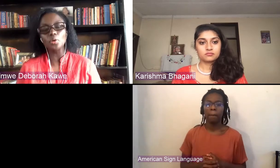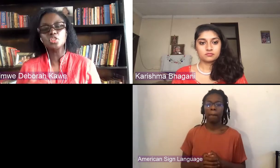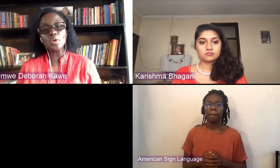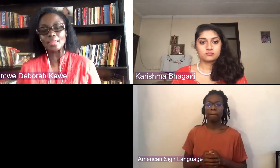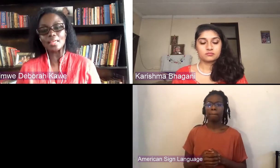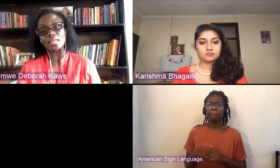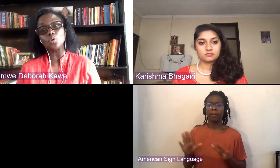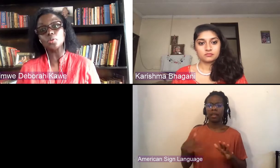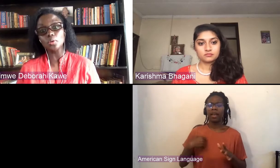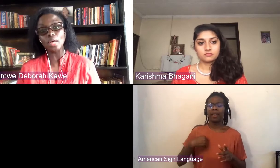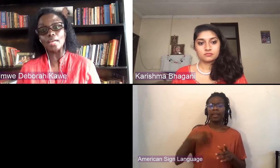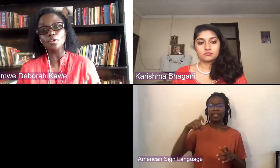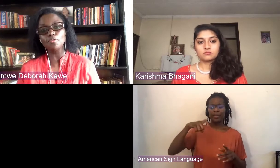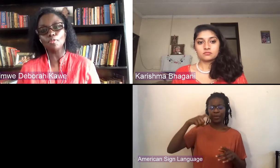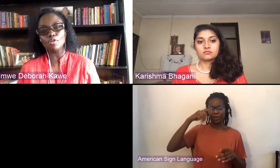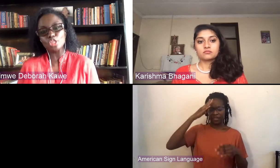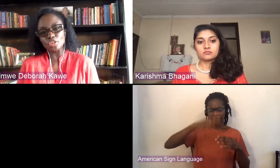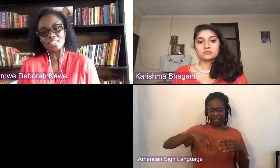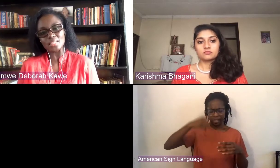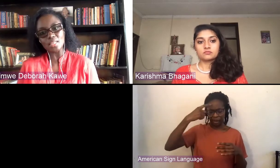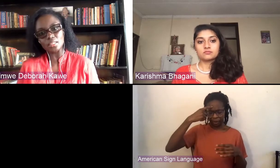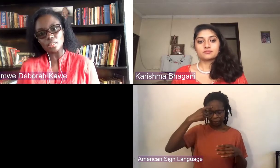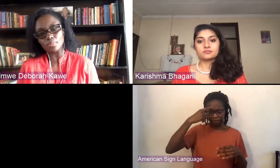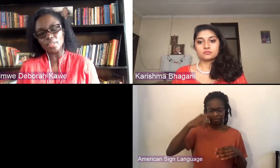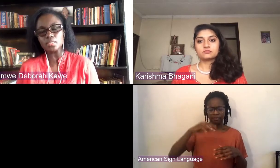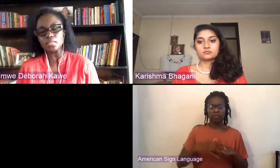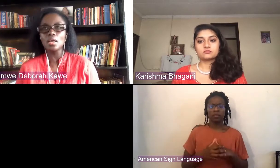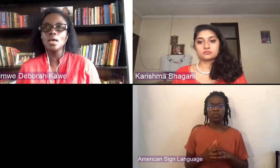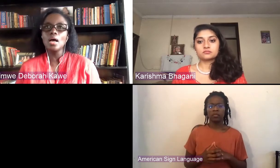So I think that also kind of cushions us a little bit